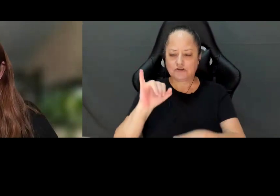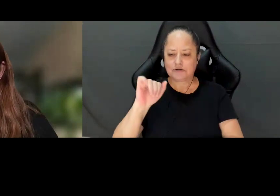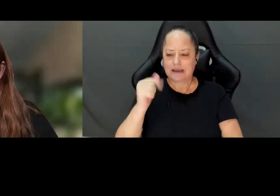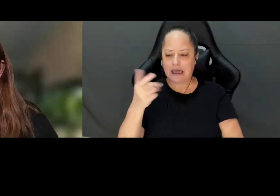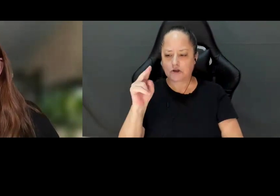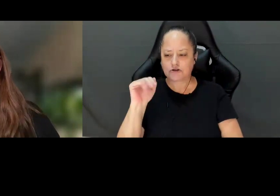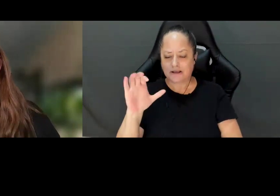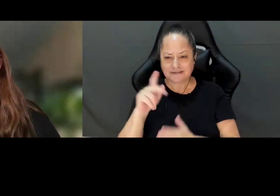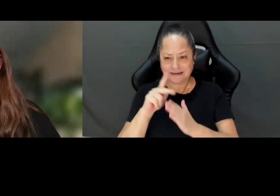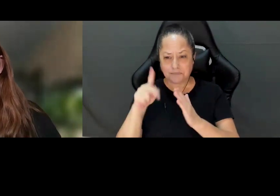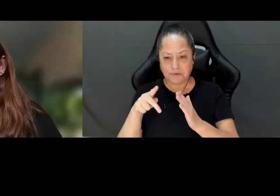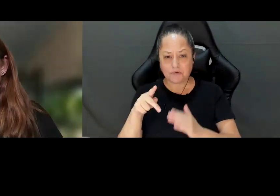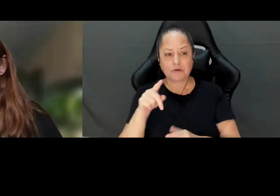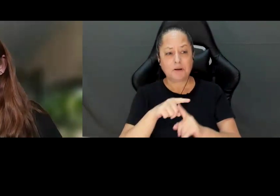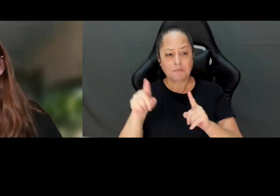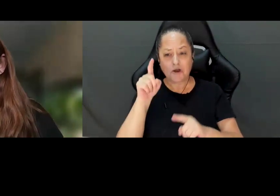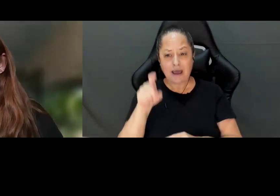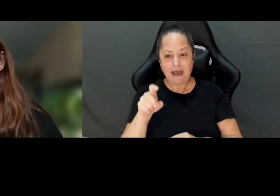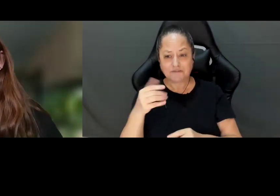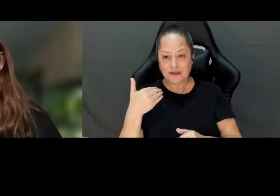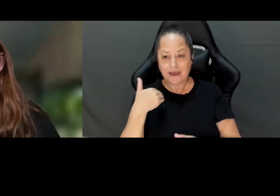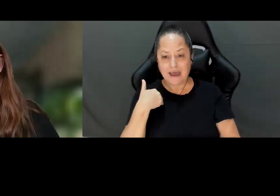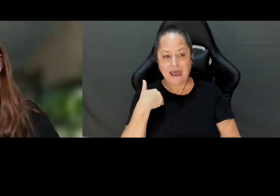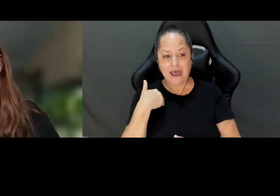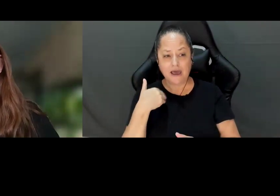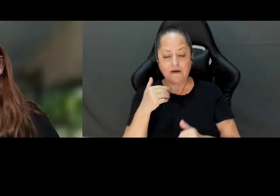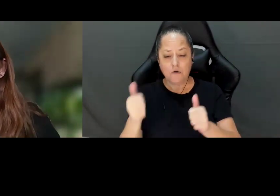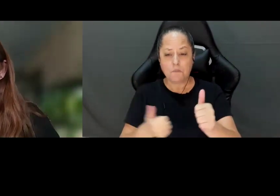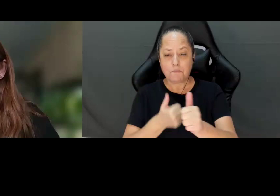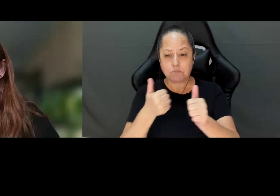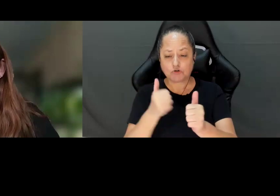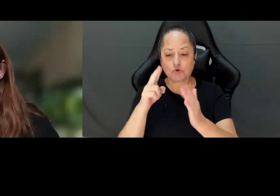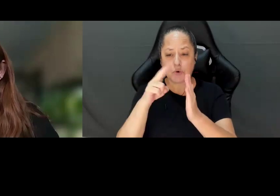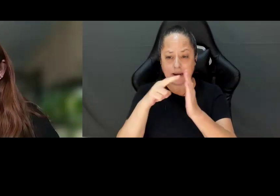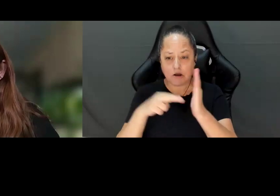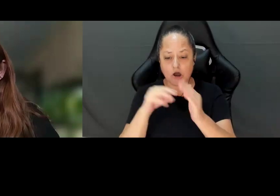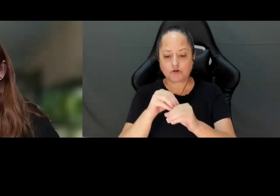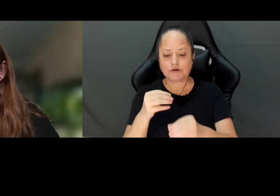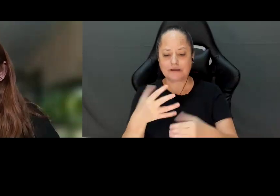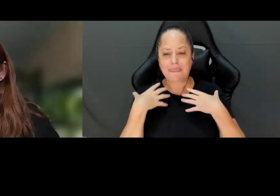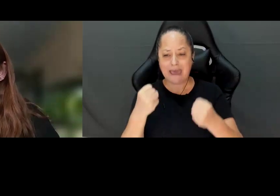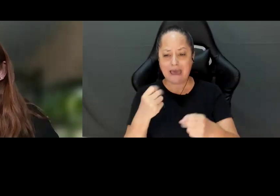But you do have to have or be pursuing contracts in the health care industry